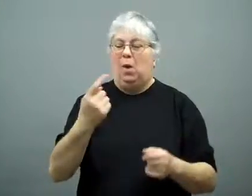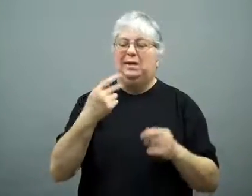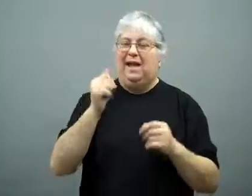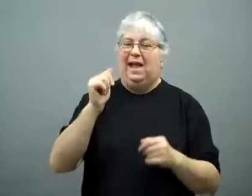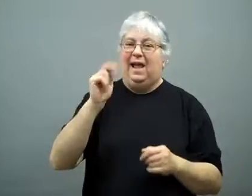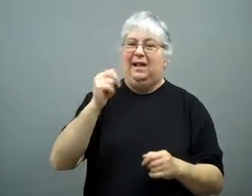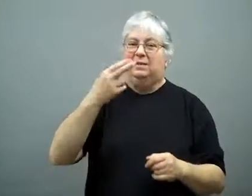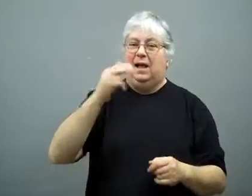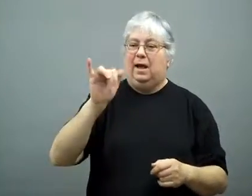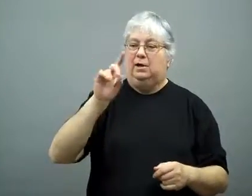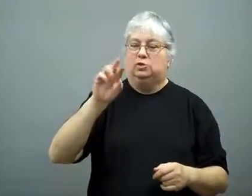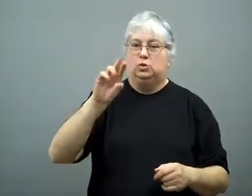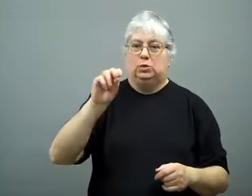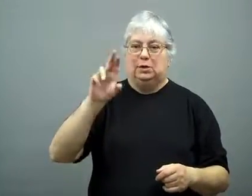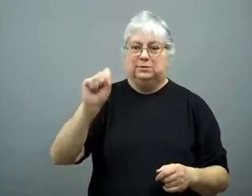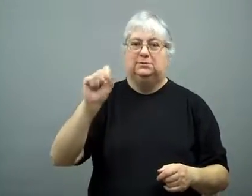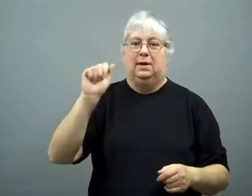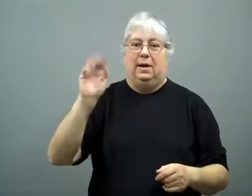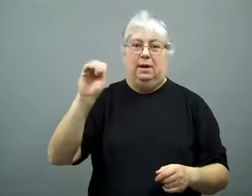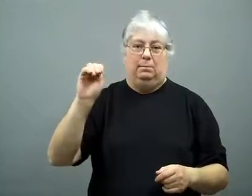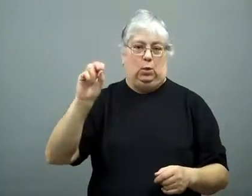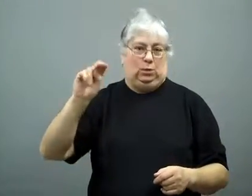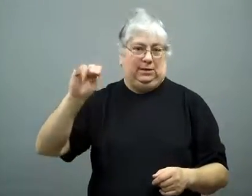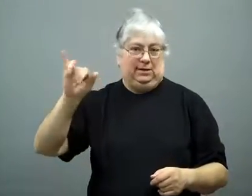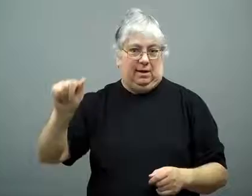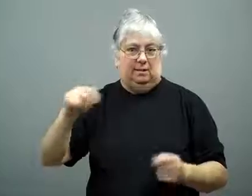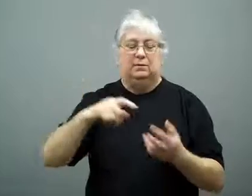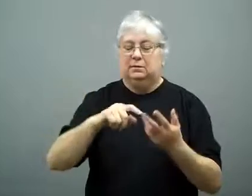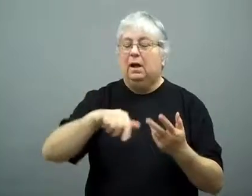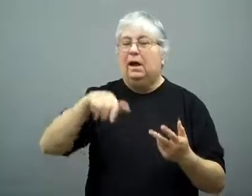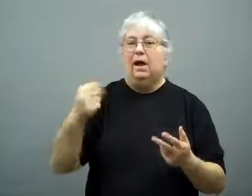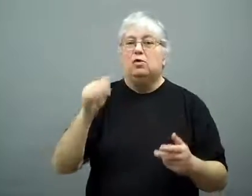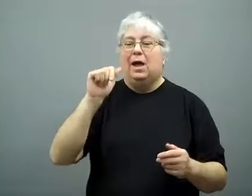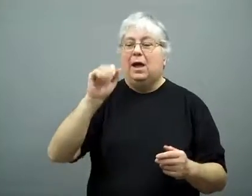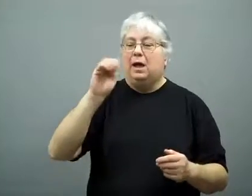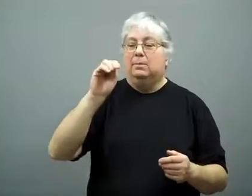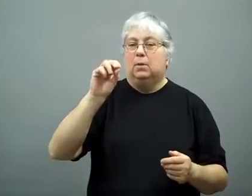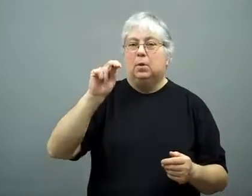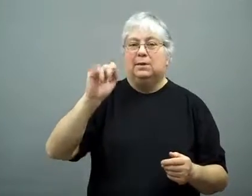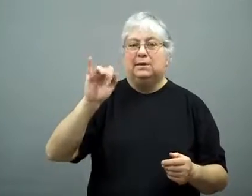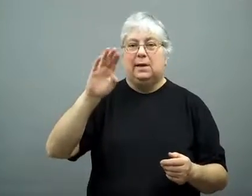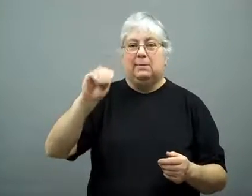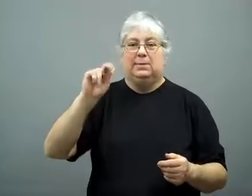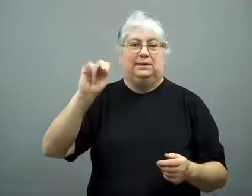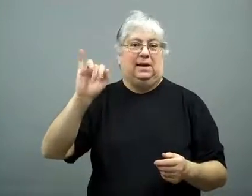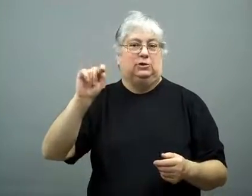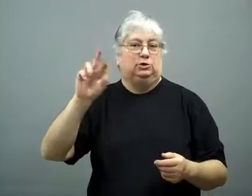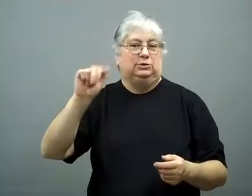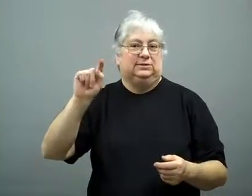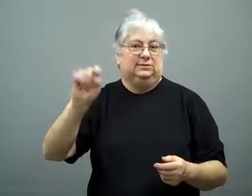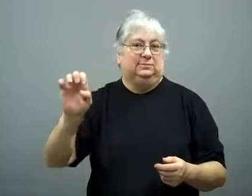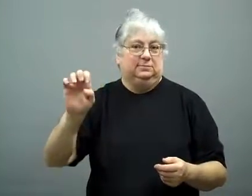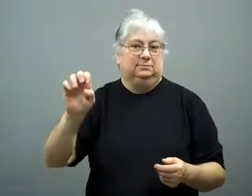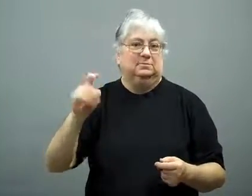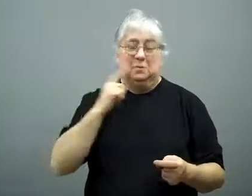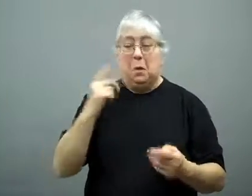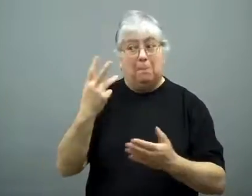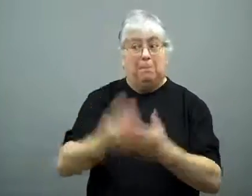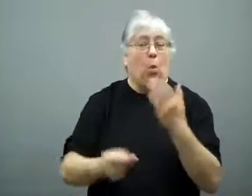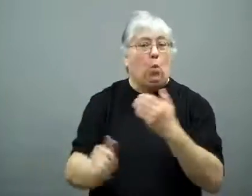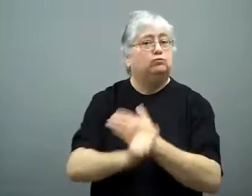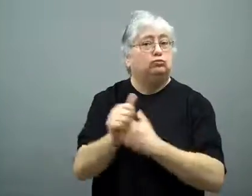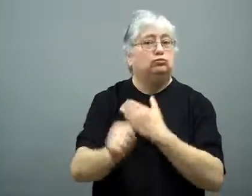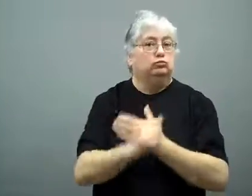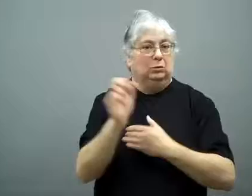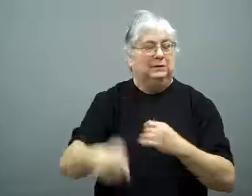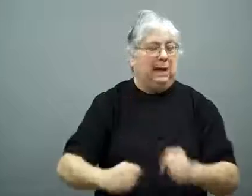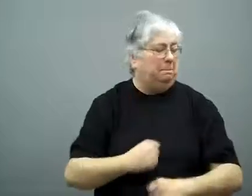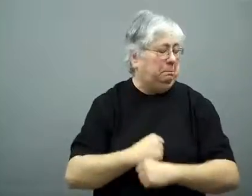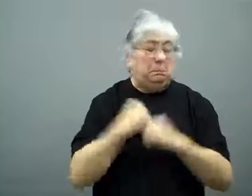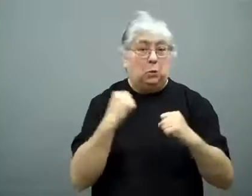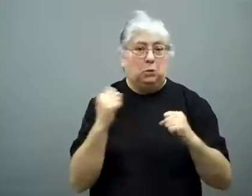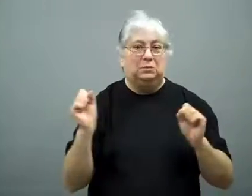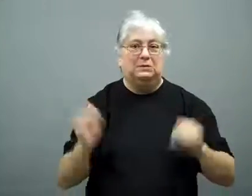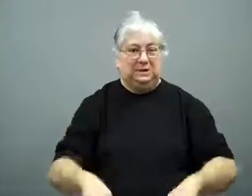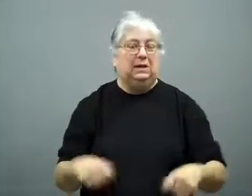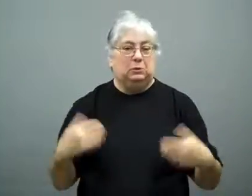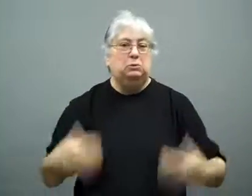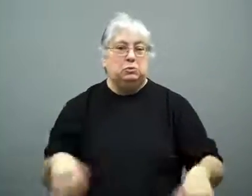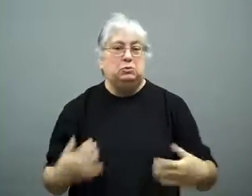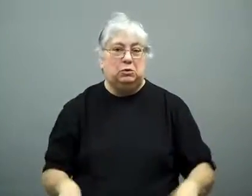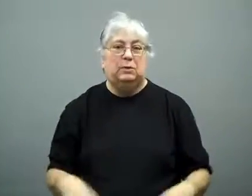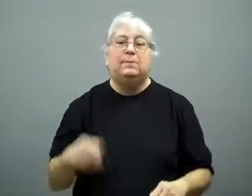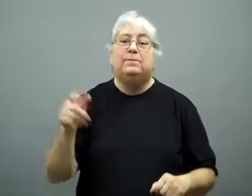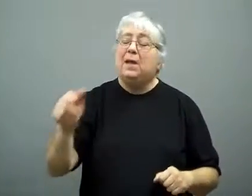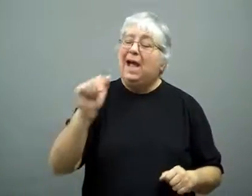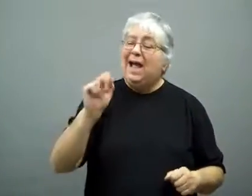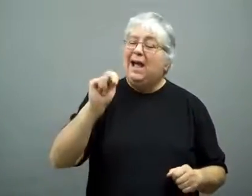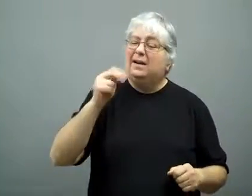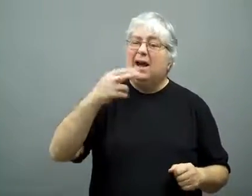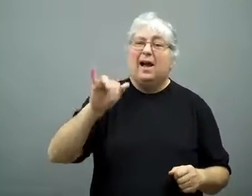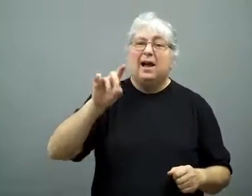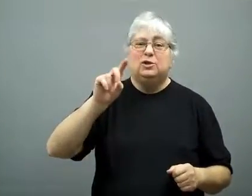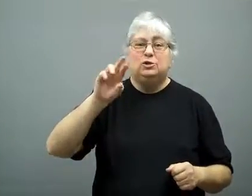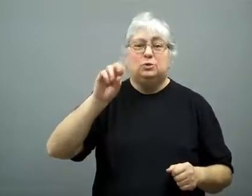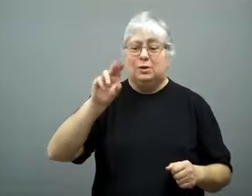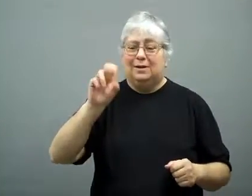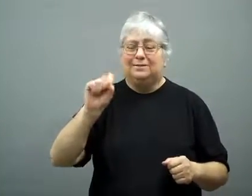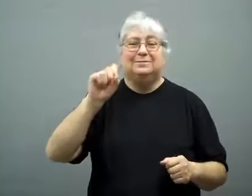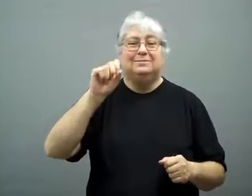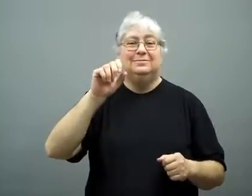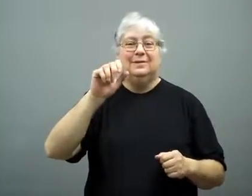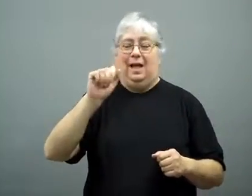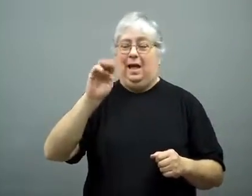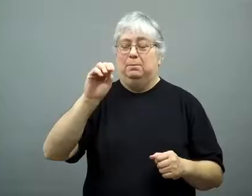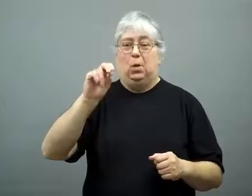One is anhydrous ammonia, and the other is ammonium nitrate.